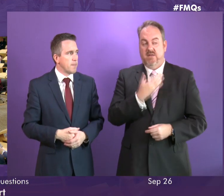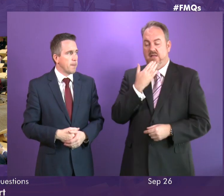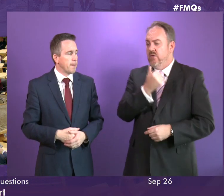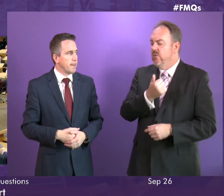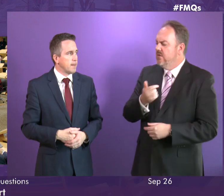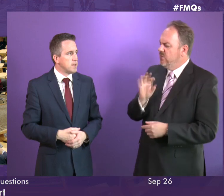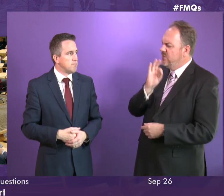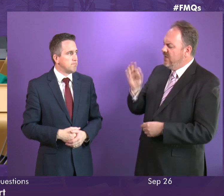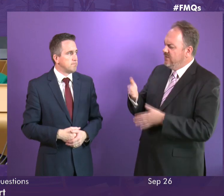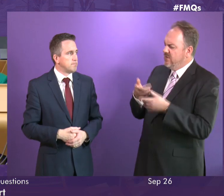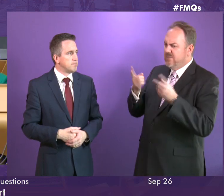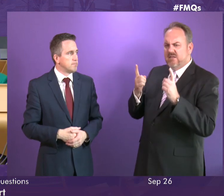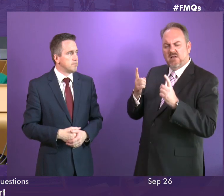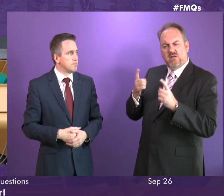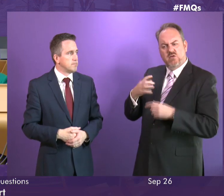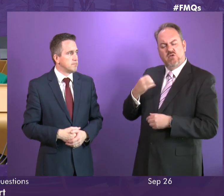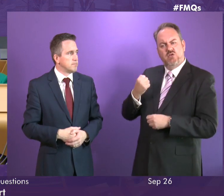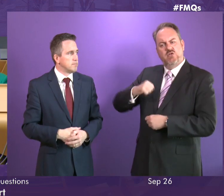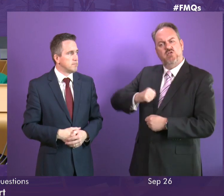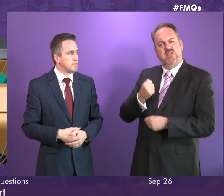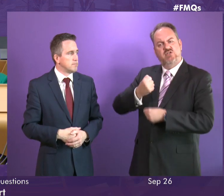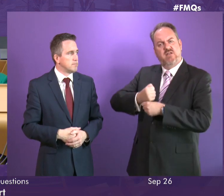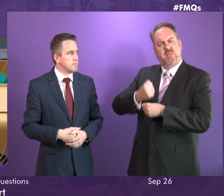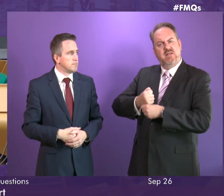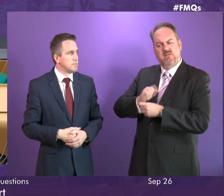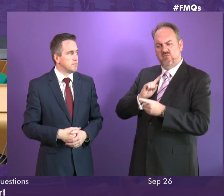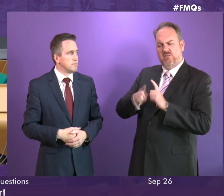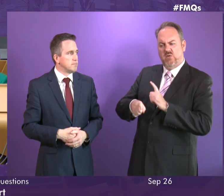To ask the First Minister what the Scottish Government’s response is to a new study,